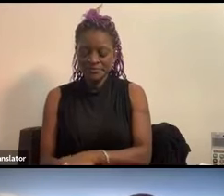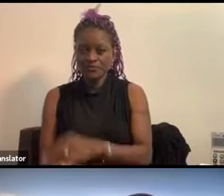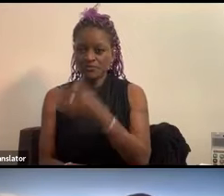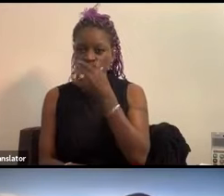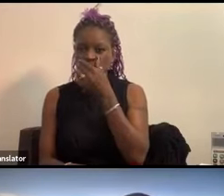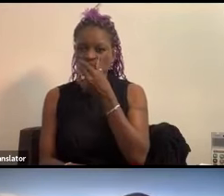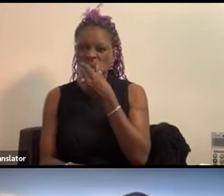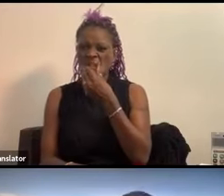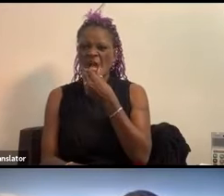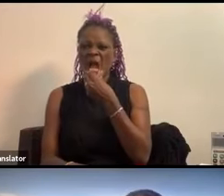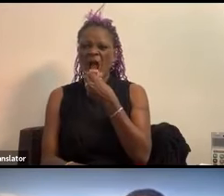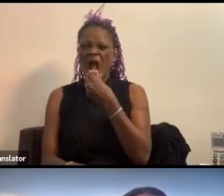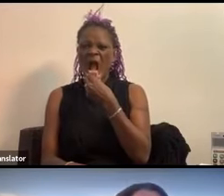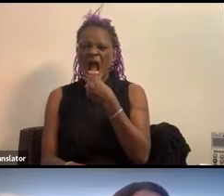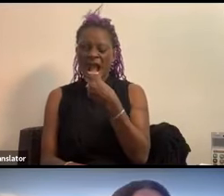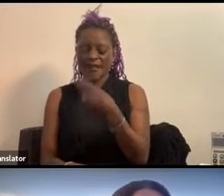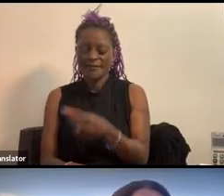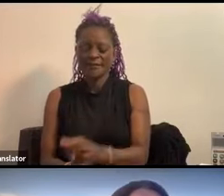OK, I know he